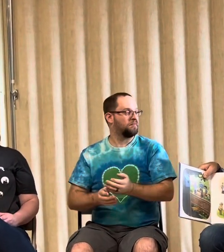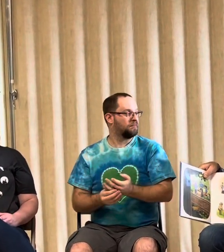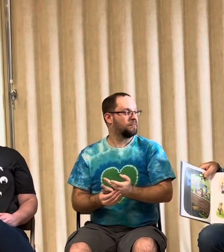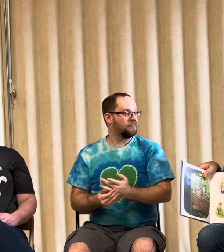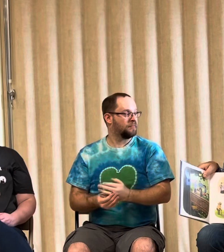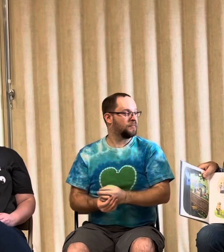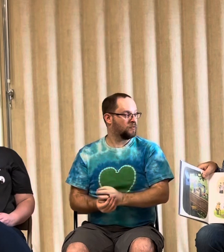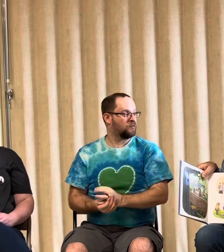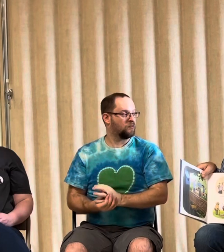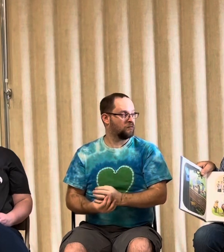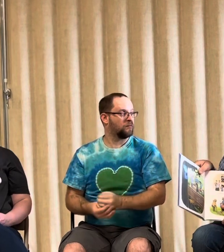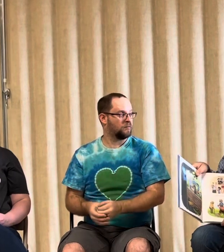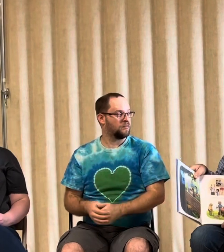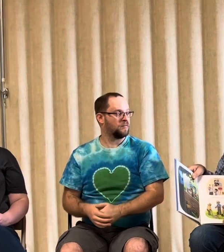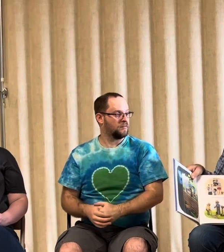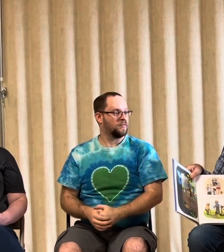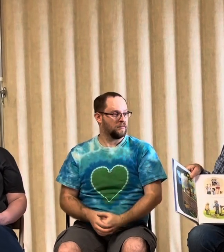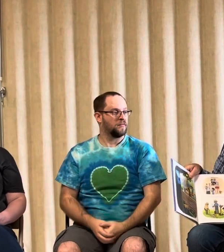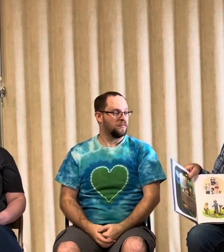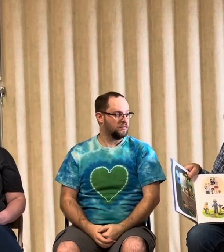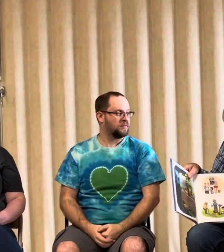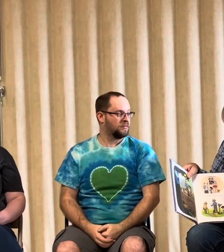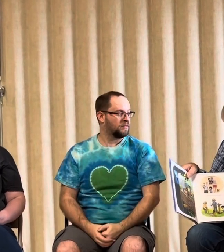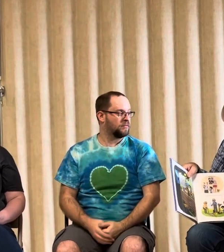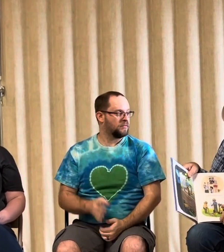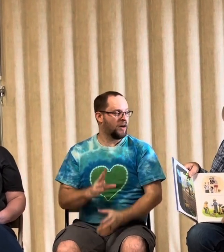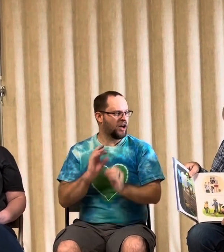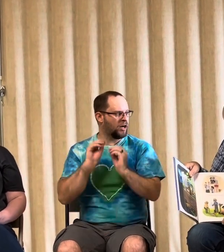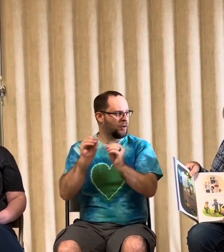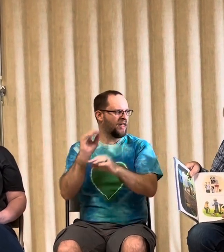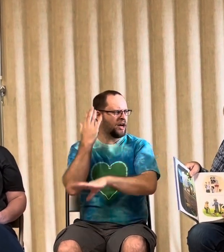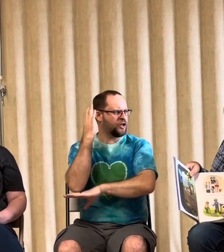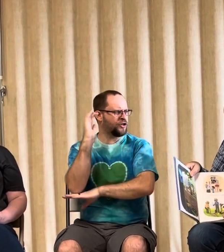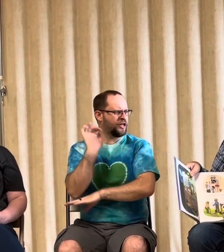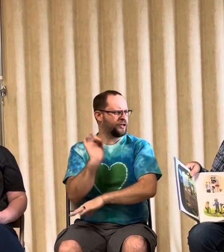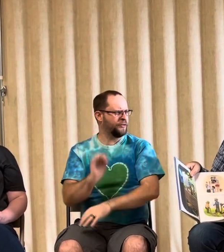looking really good. Maybe somebody can fix that up. So... AARON: Are they going to put that in the tree, too?